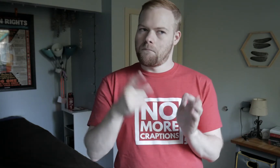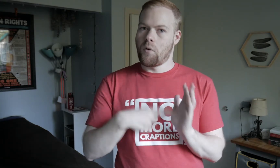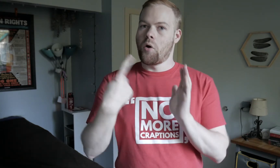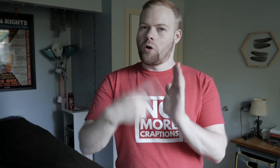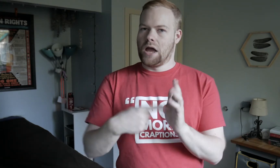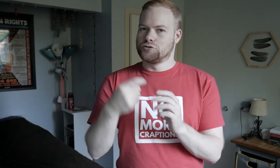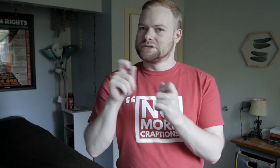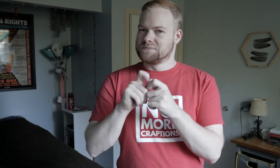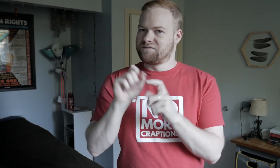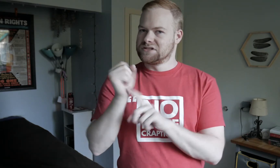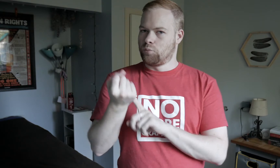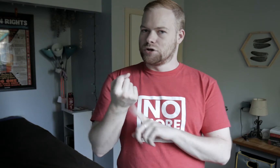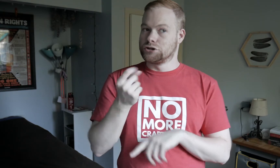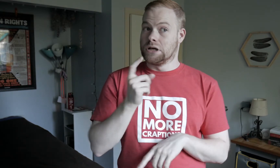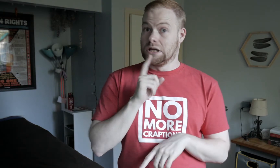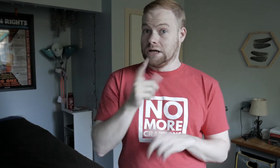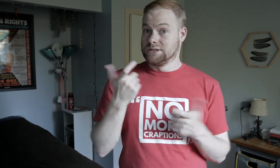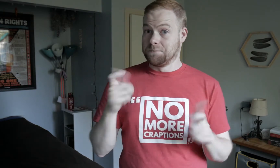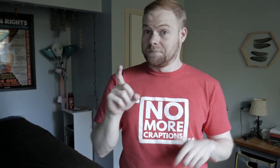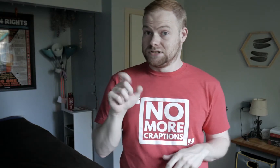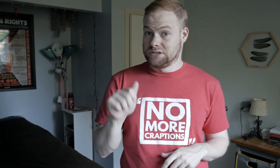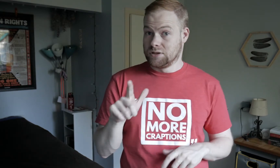occasionally and in specific situations, it is a big deal.